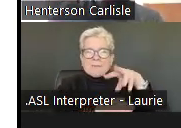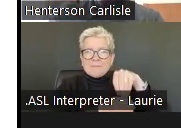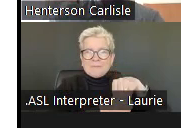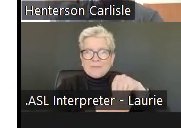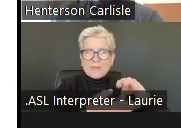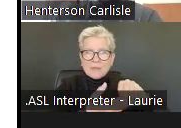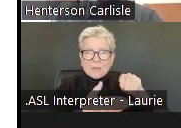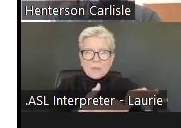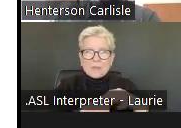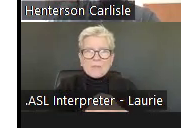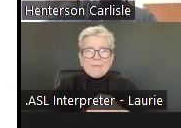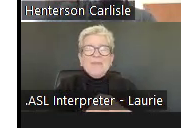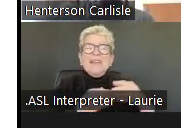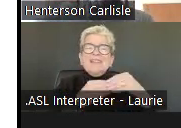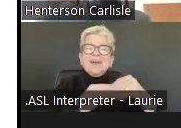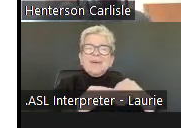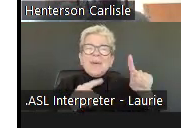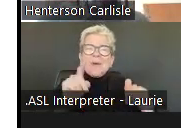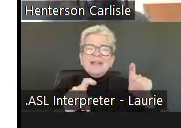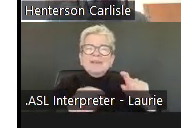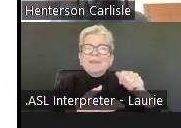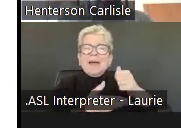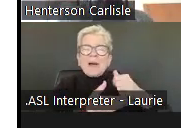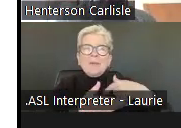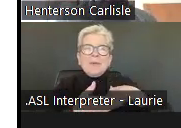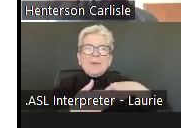questions to help you think about, help you frame what you're doing, and then some